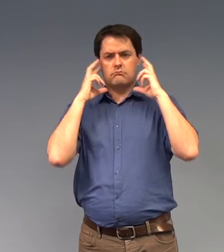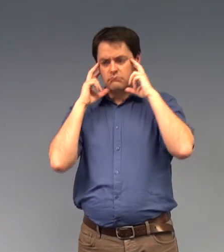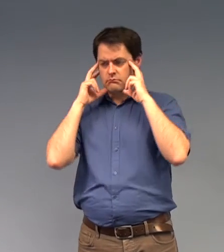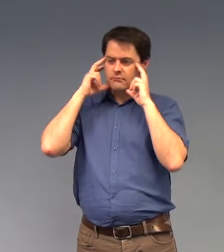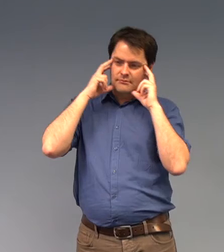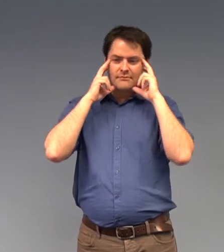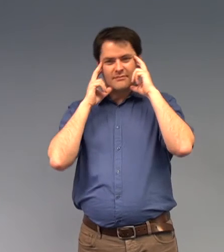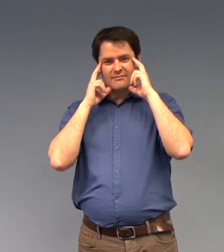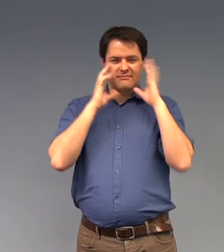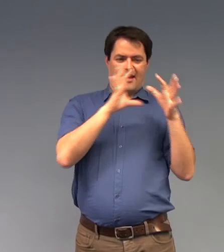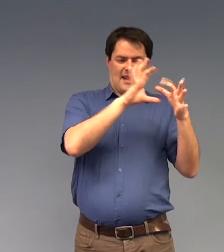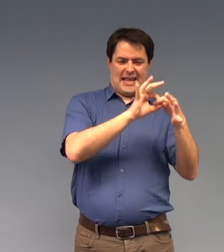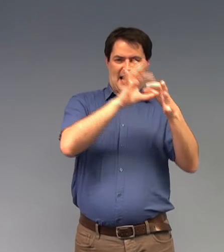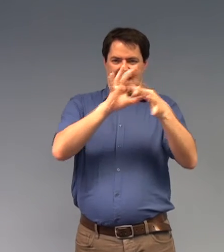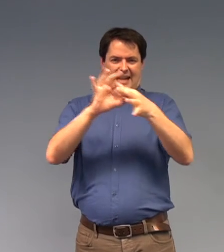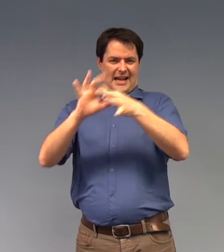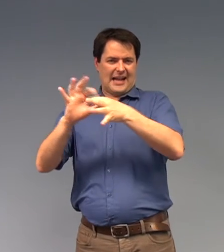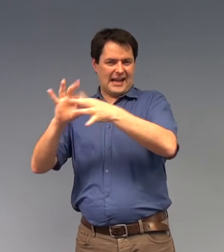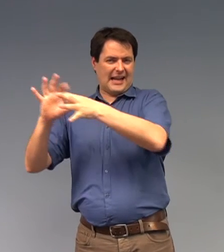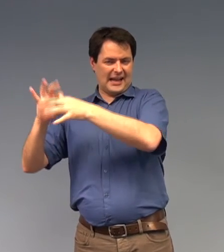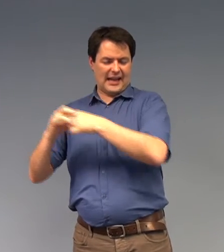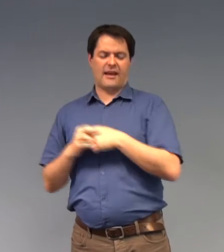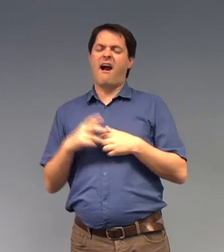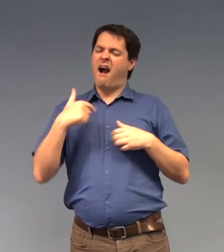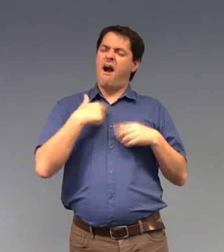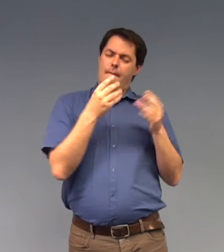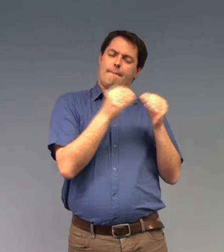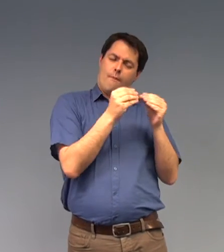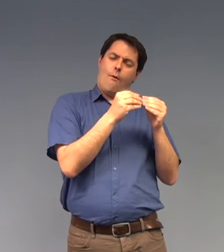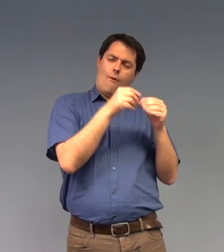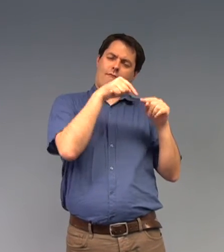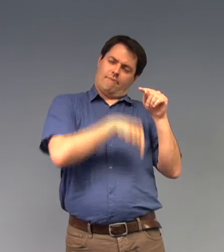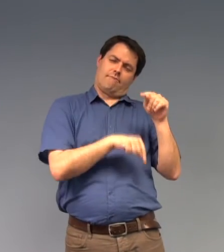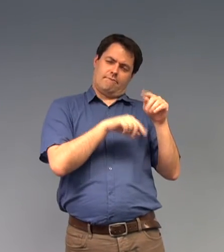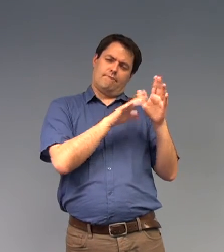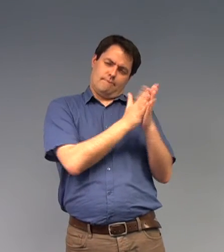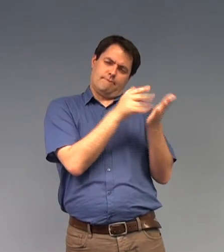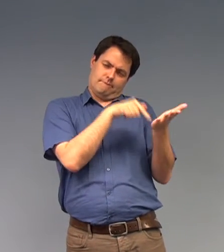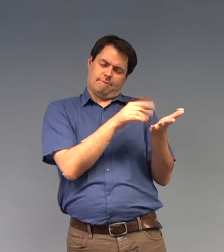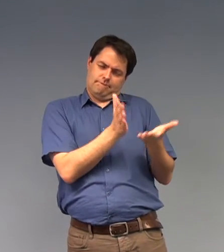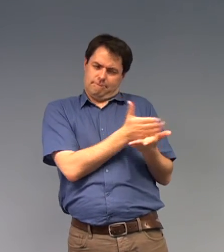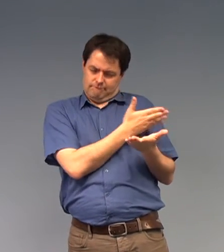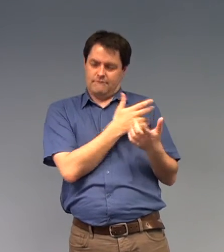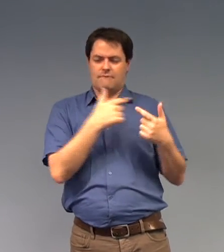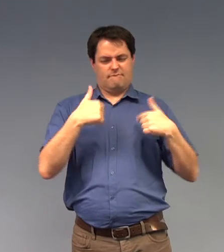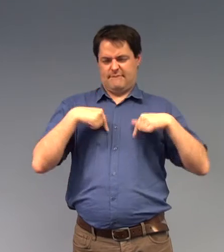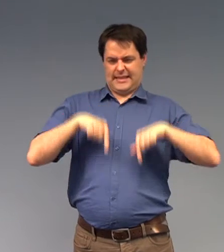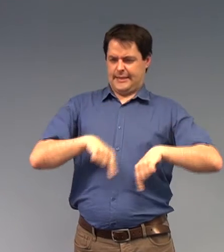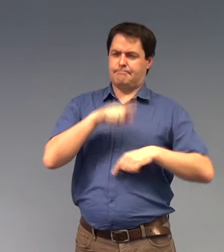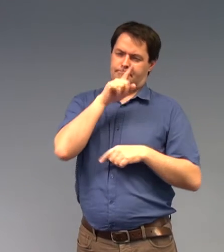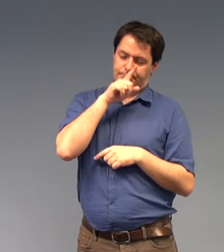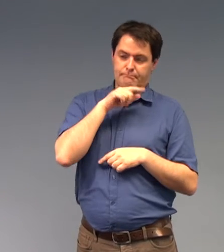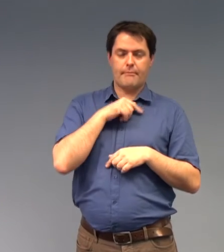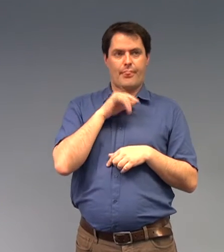was related to each other. In the complete study, which is described more in the book,